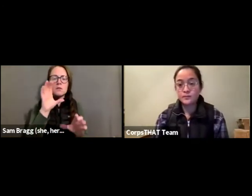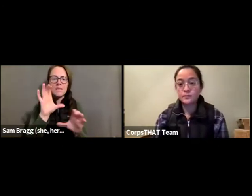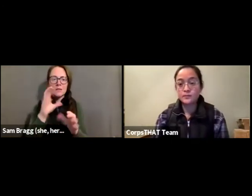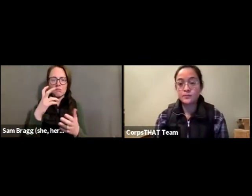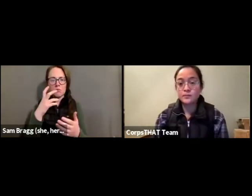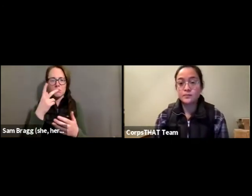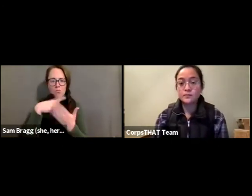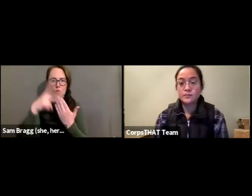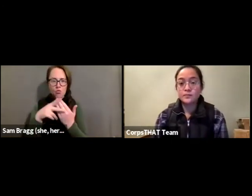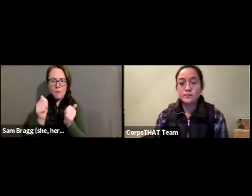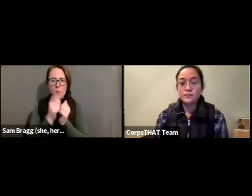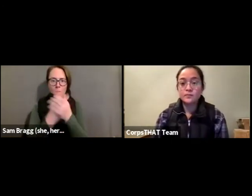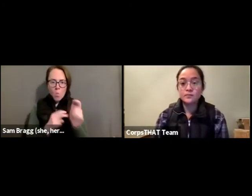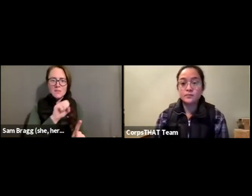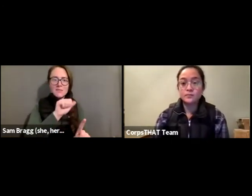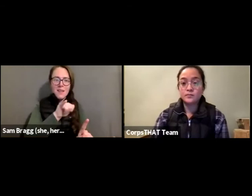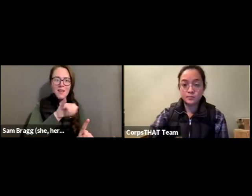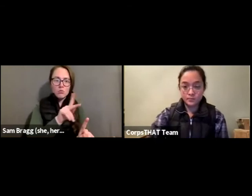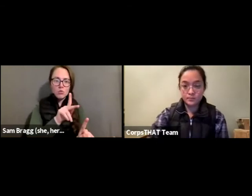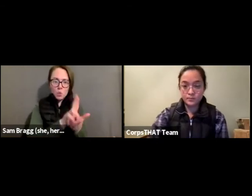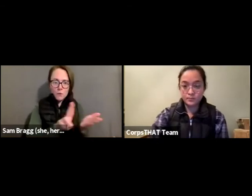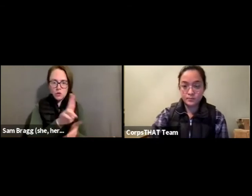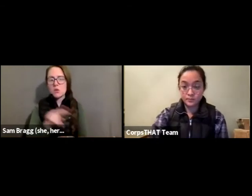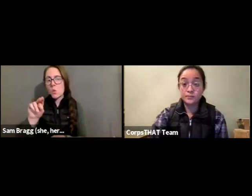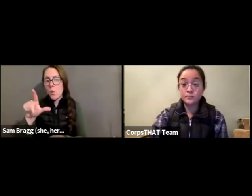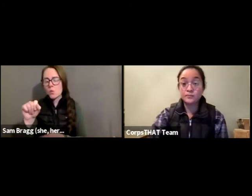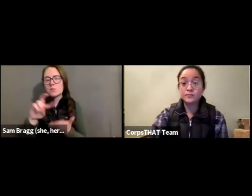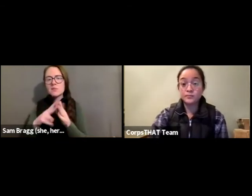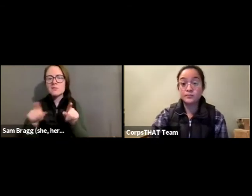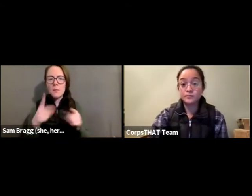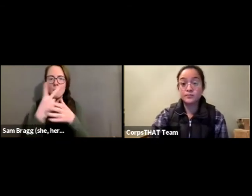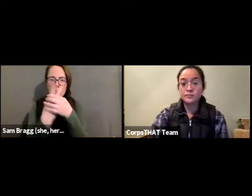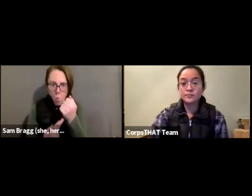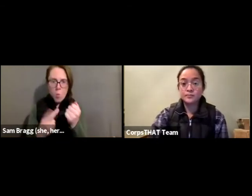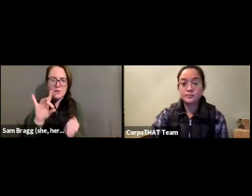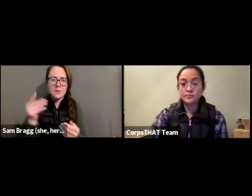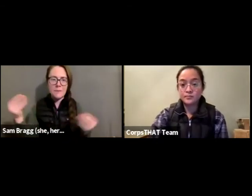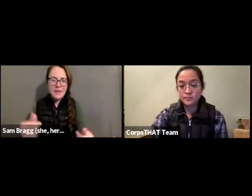situation was a little bit different um there's a program with both my university and NOLS and they